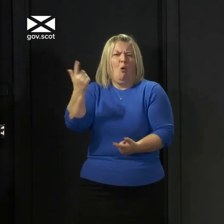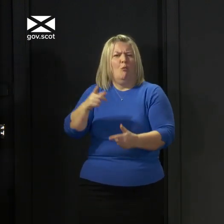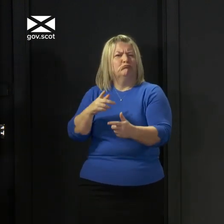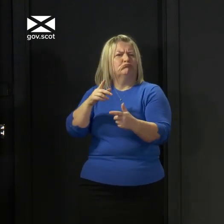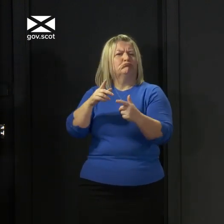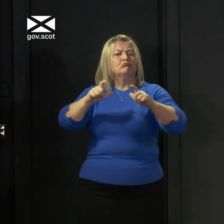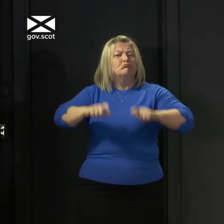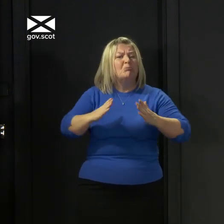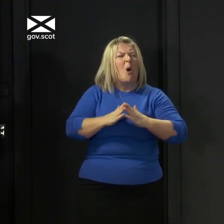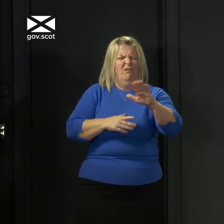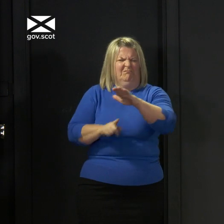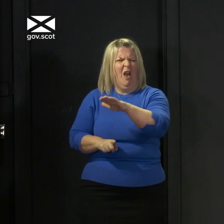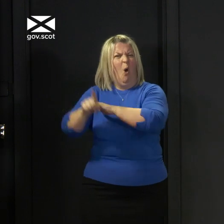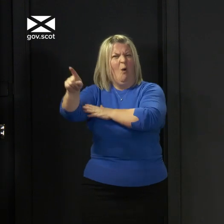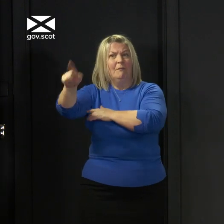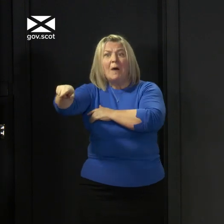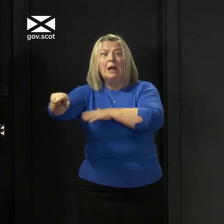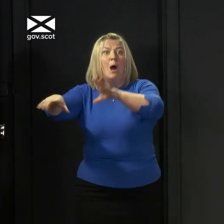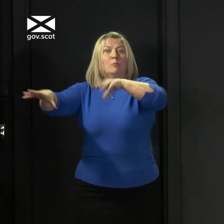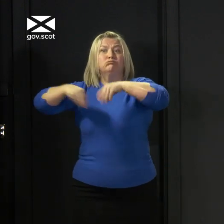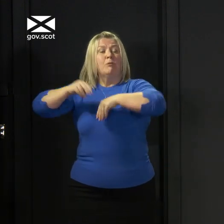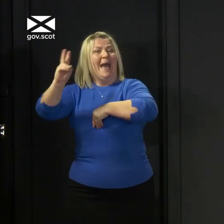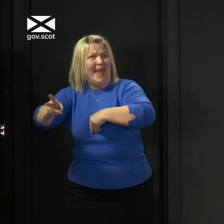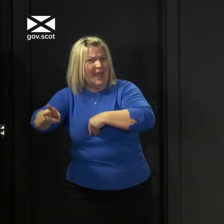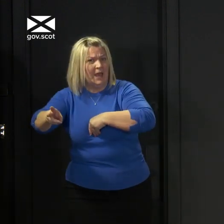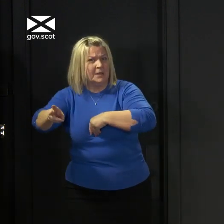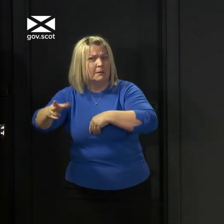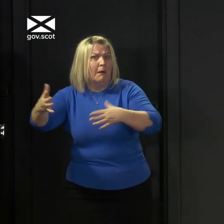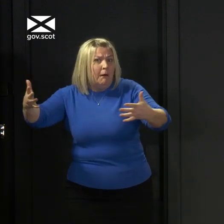fully understand so my job as much Minister is to get the best advice I can